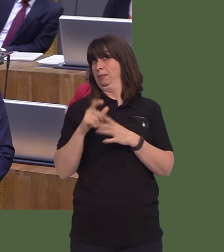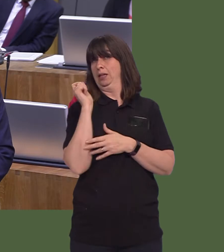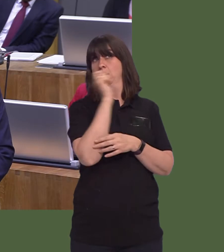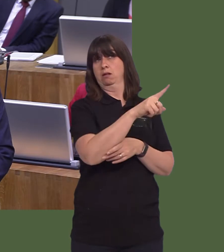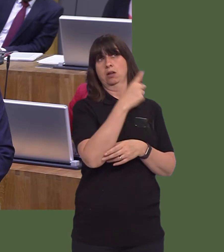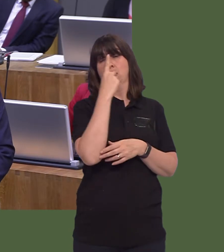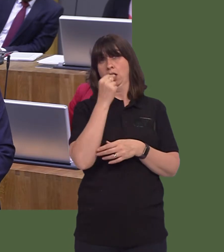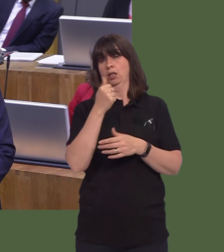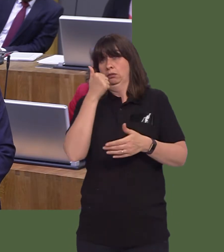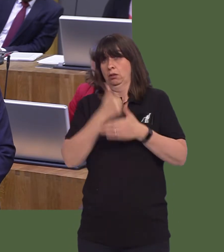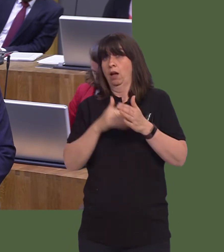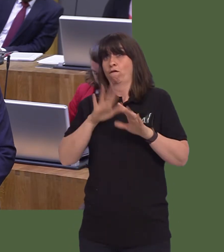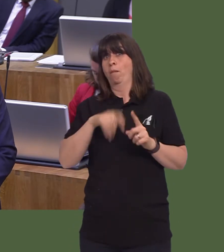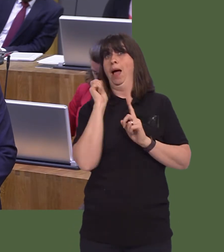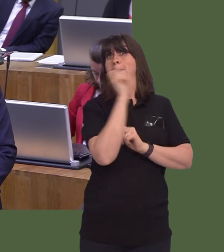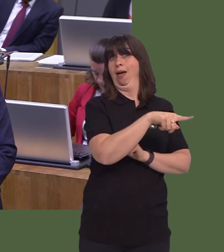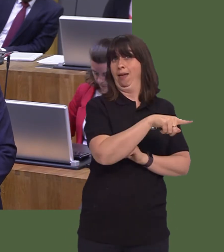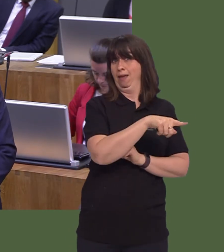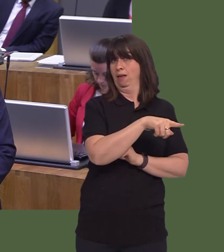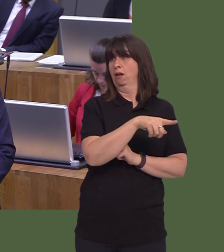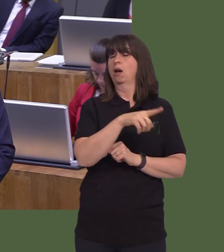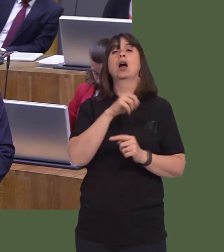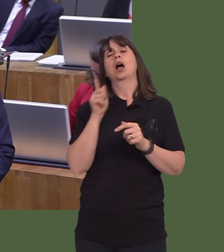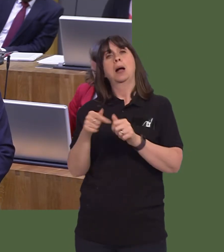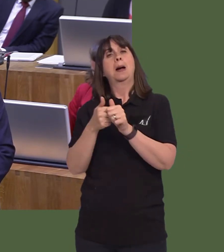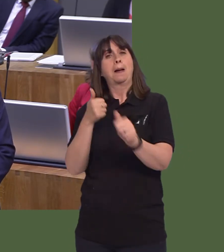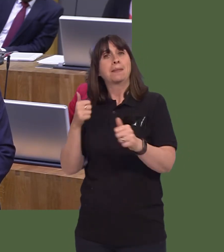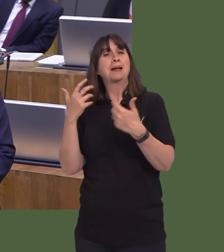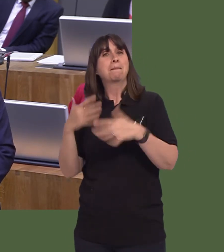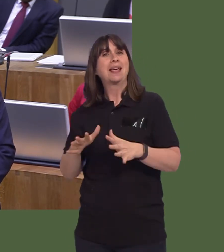I can also say that the company has been able to benefit as well from funding made available